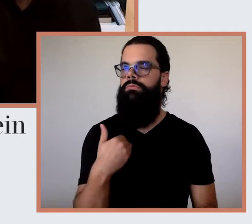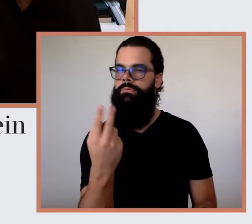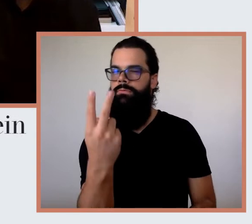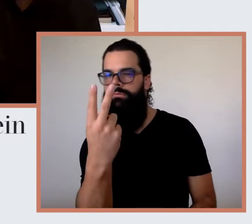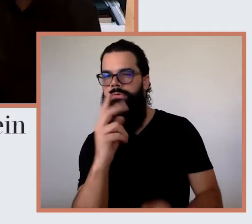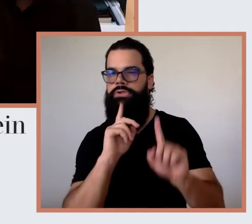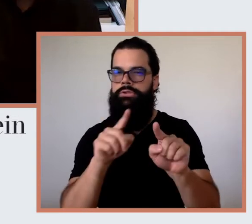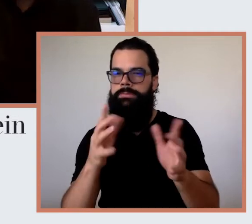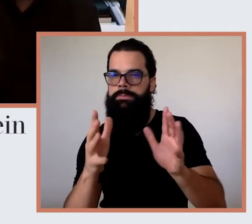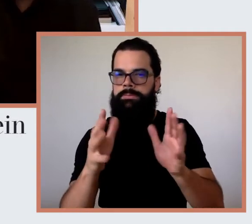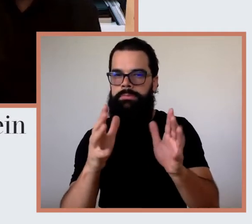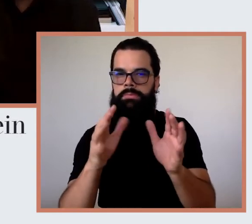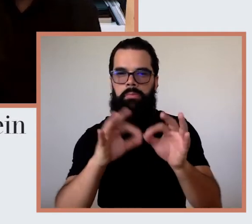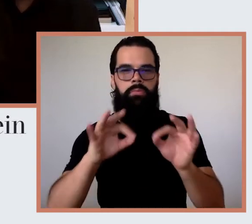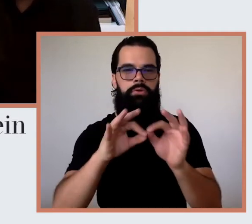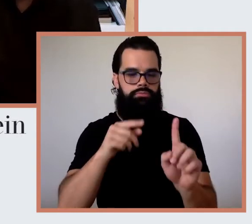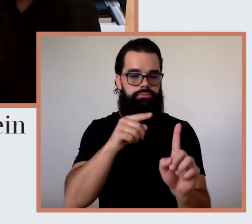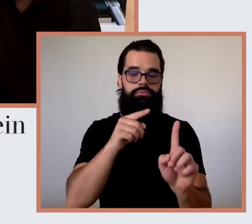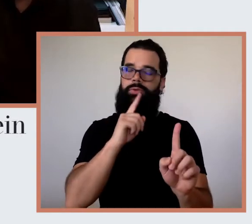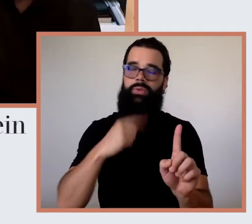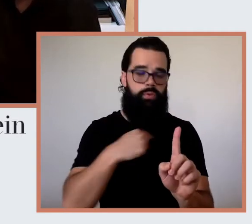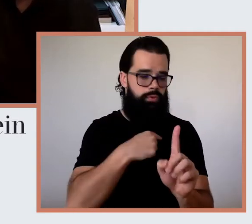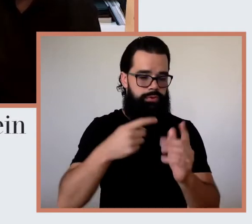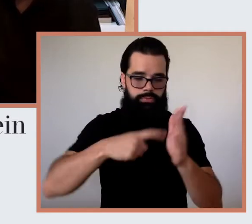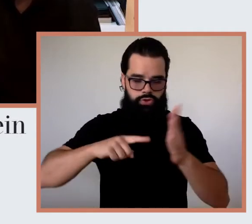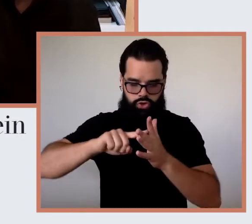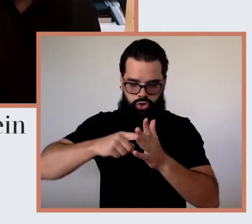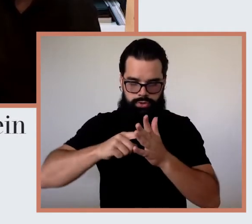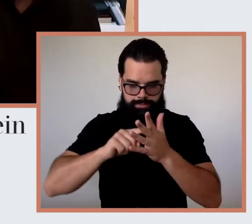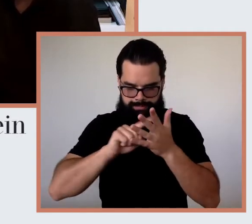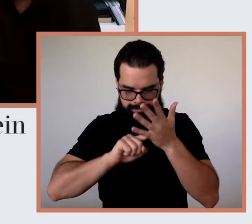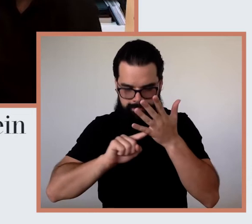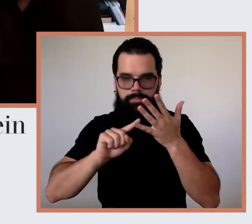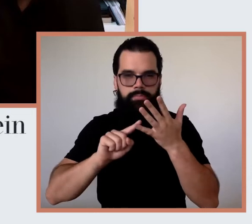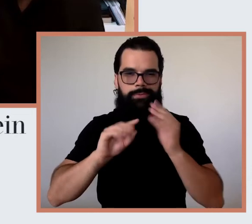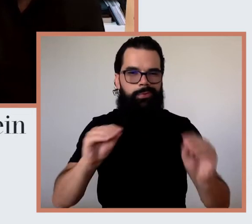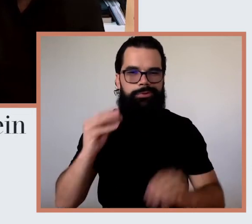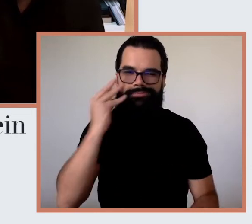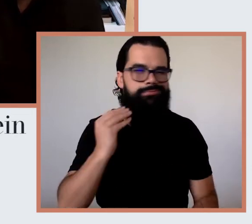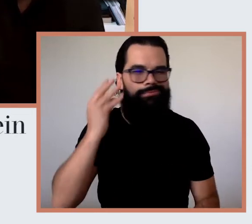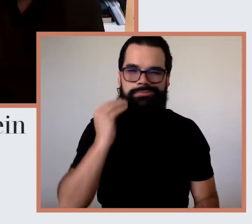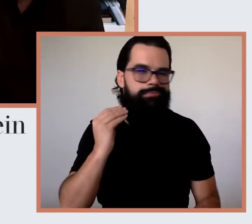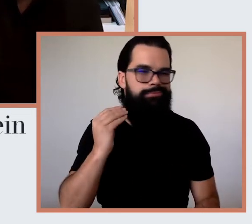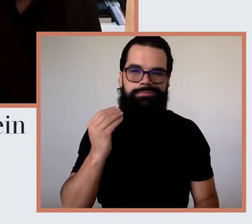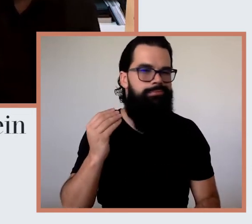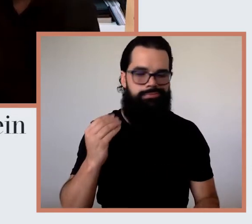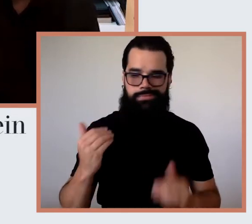So I have a two-fold answer. First and foremost, we were all inexperienced once. I didn't, I didn't know much about writing,